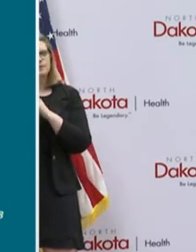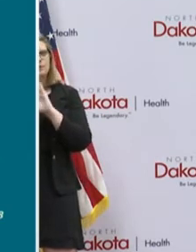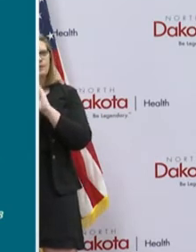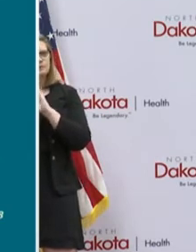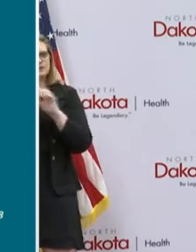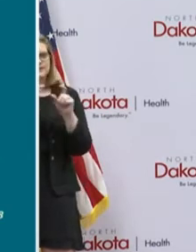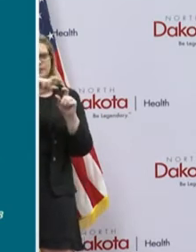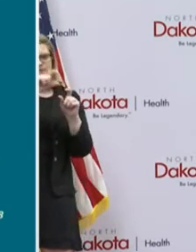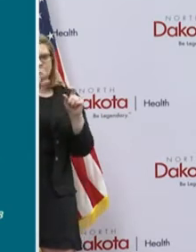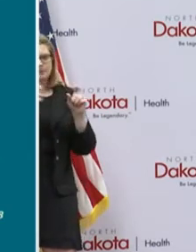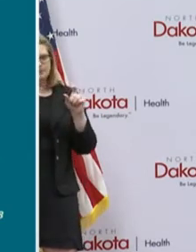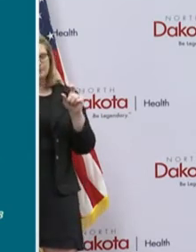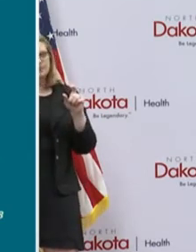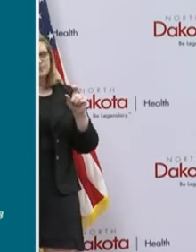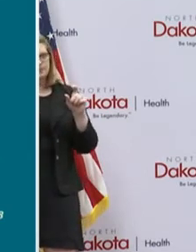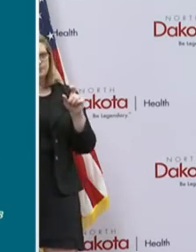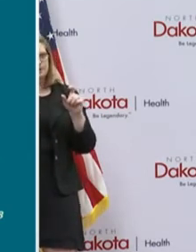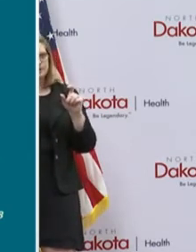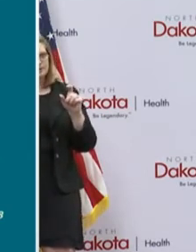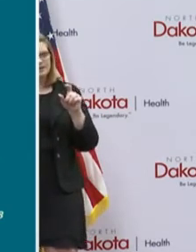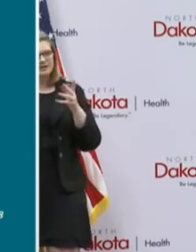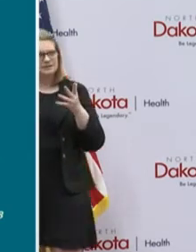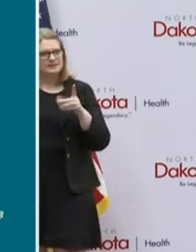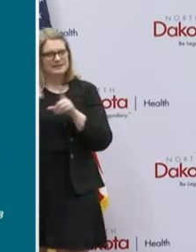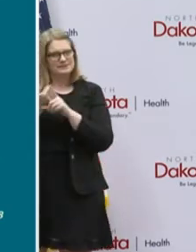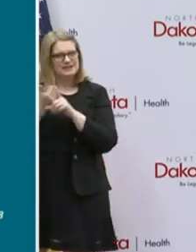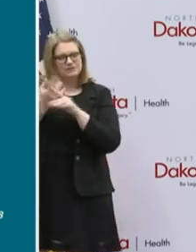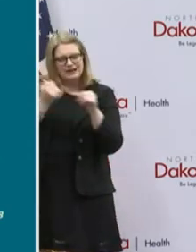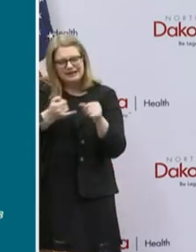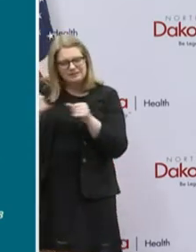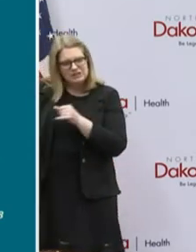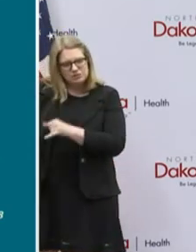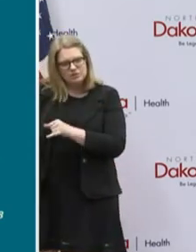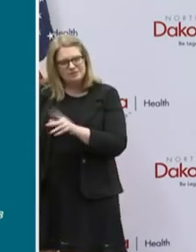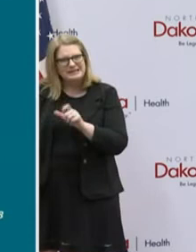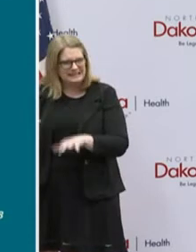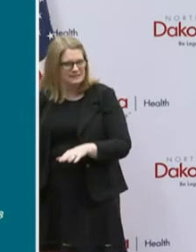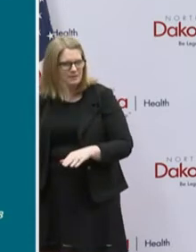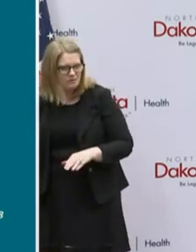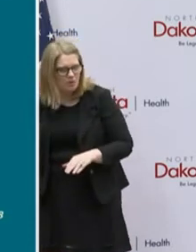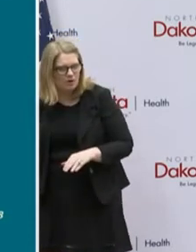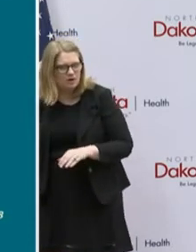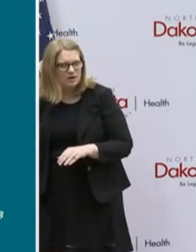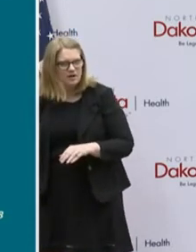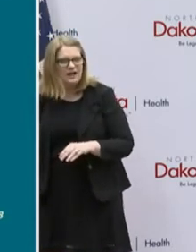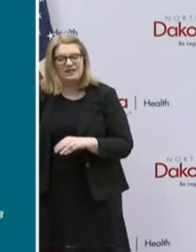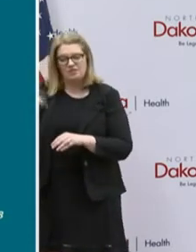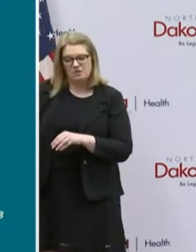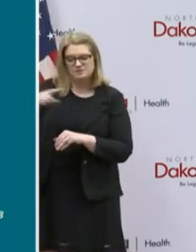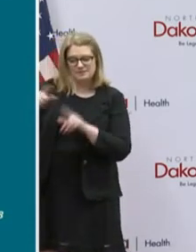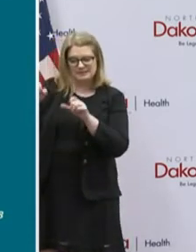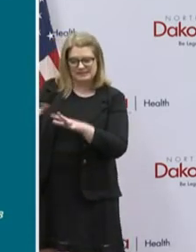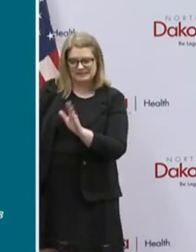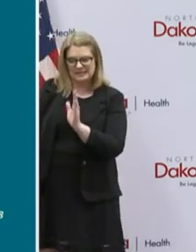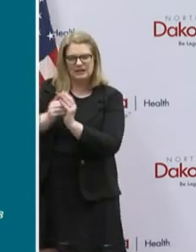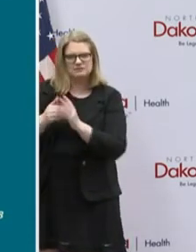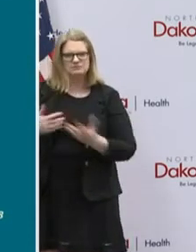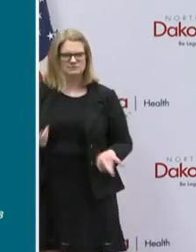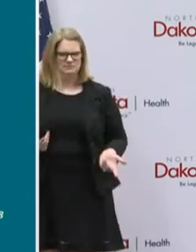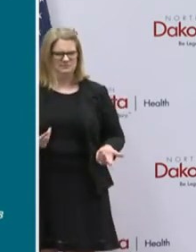SHOW THAT, THE LIGHTER BLUE ON THE TOP, REPRESENTS THOSE TESTS THAT WERE CONDUCTED ON INDIVIDUALS WHO HAD ALSO BEEN TESTED PREVIOUSLY, AND AGAIN,